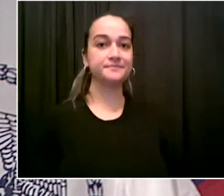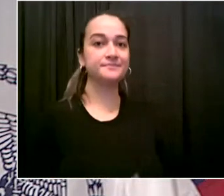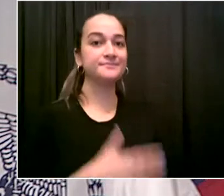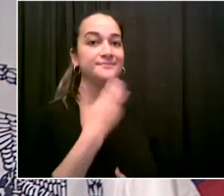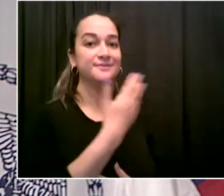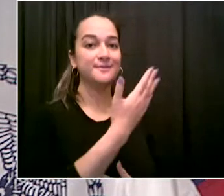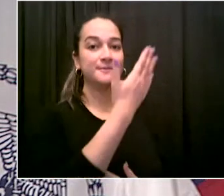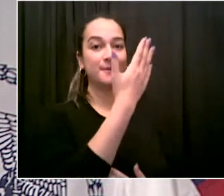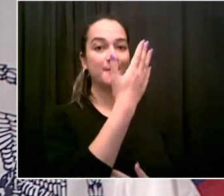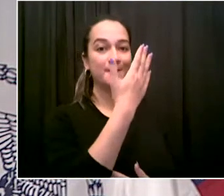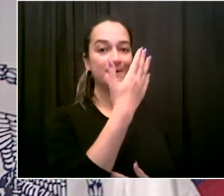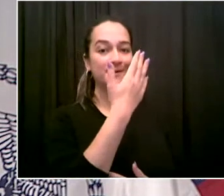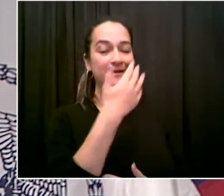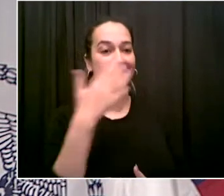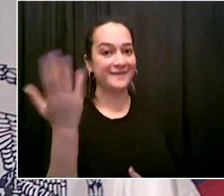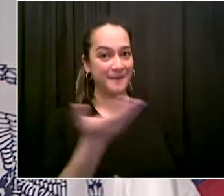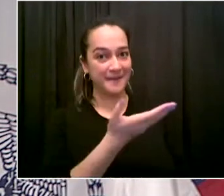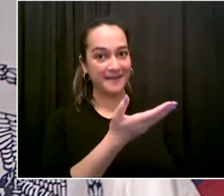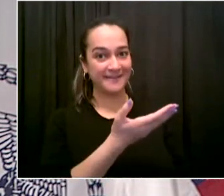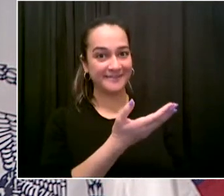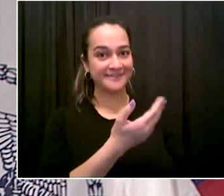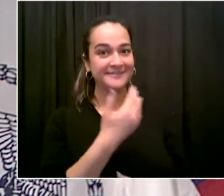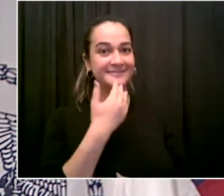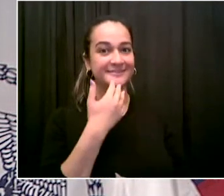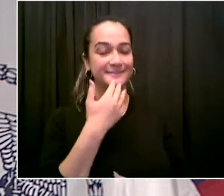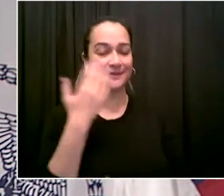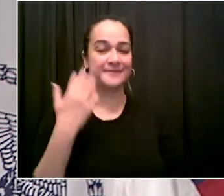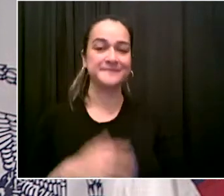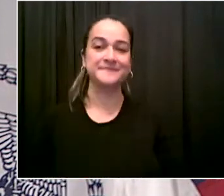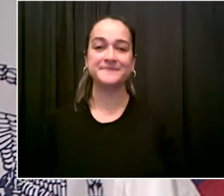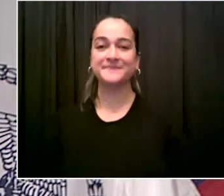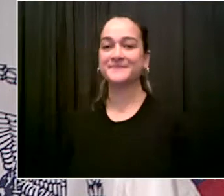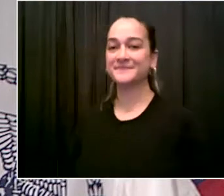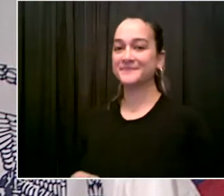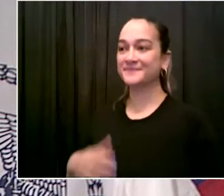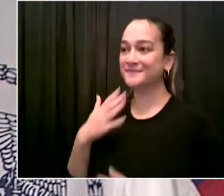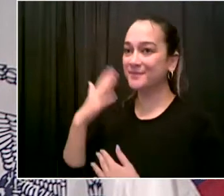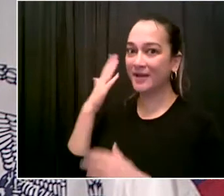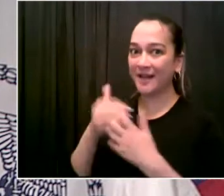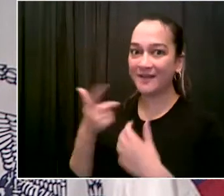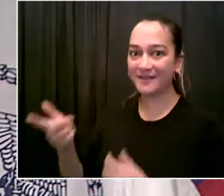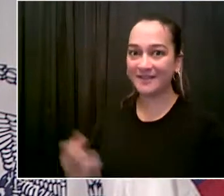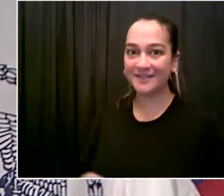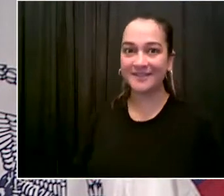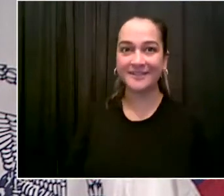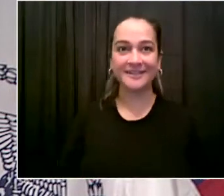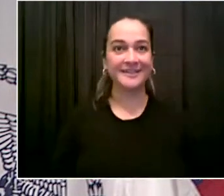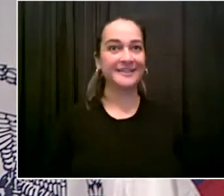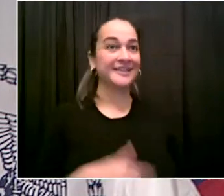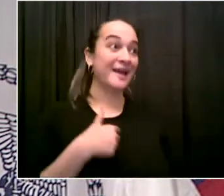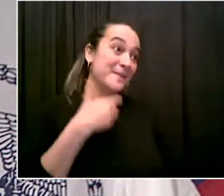GOOD MORNING EVERYONE NOLAN, HOW HAVE YOU BEEN?